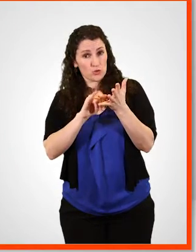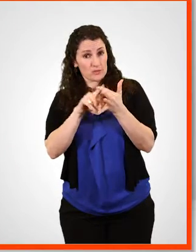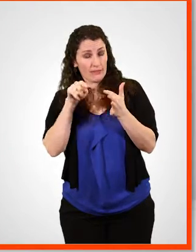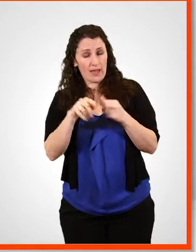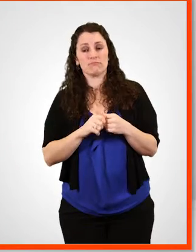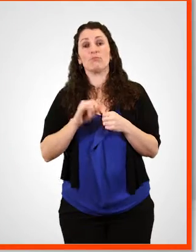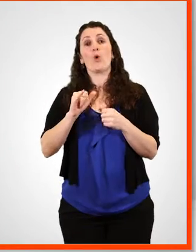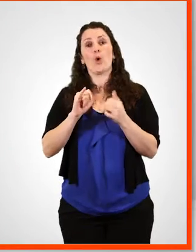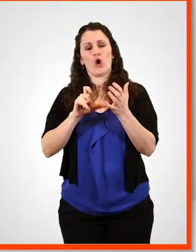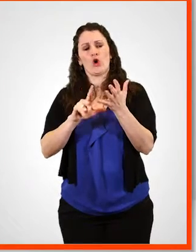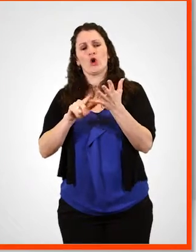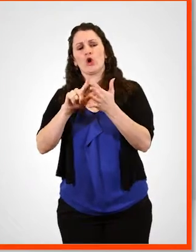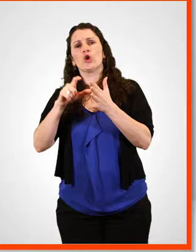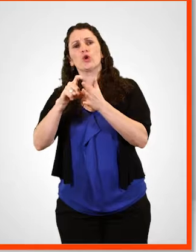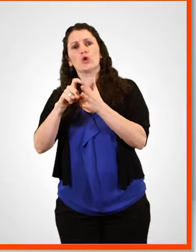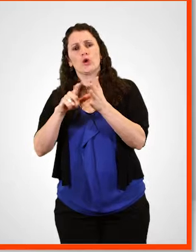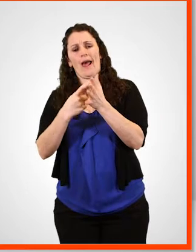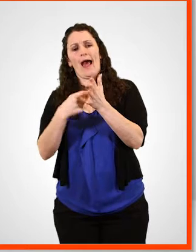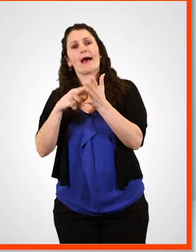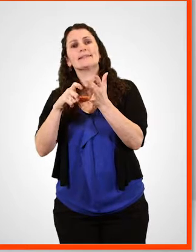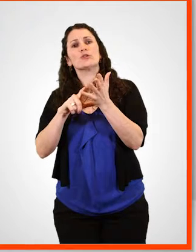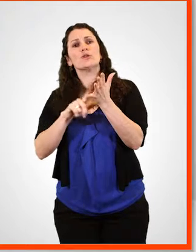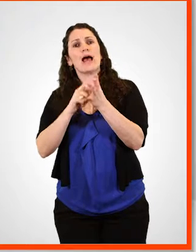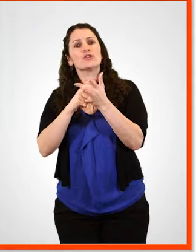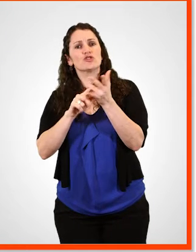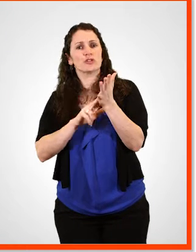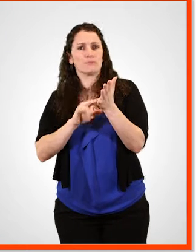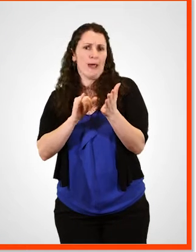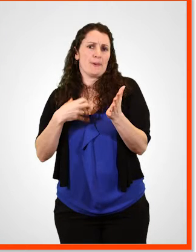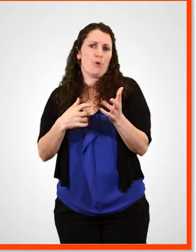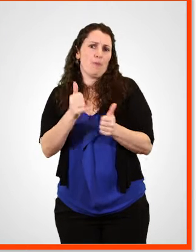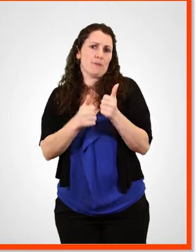Or cued articulation, which I know is probably more popular here.